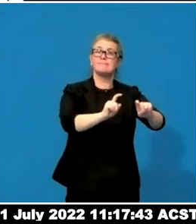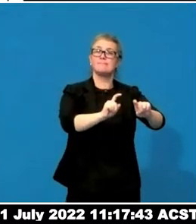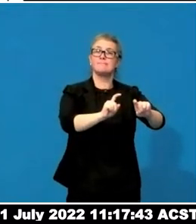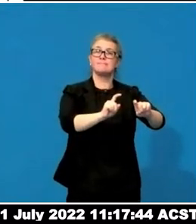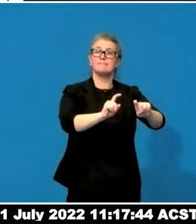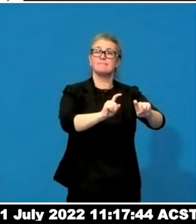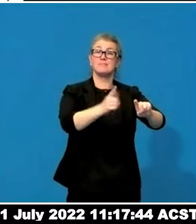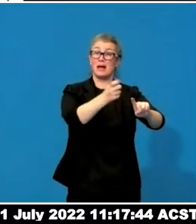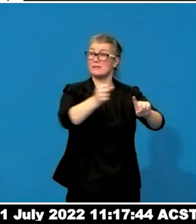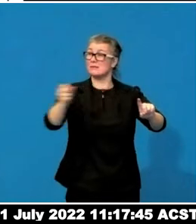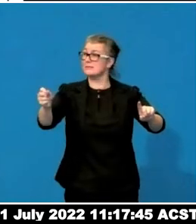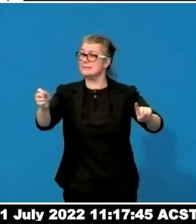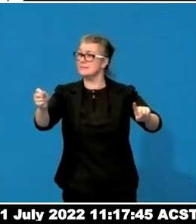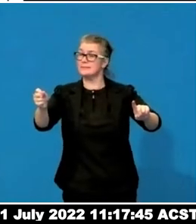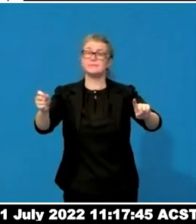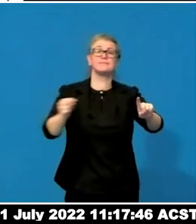She also has the support of her family in Gunbalanya.